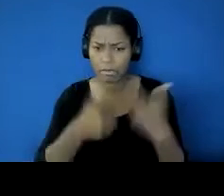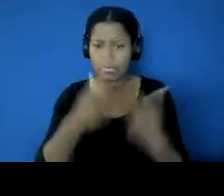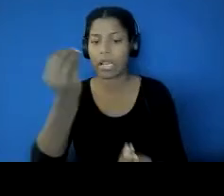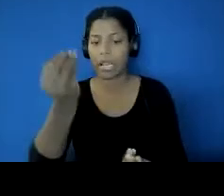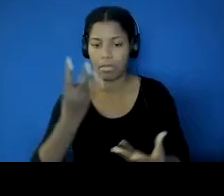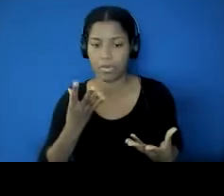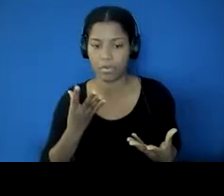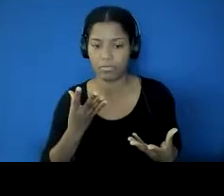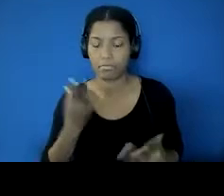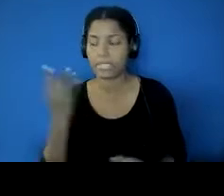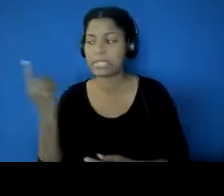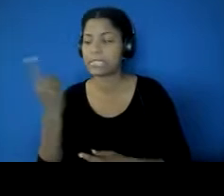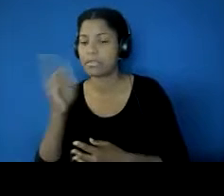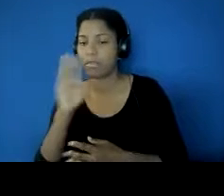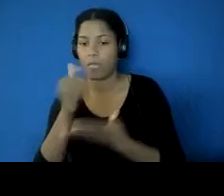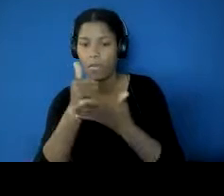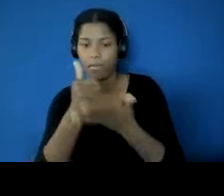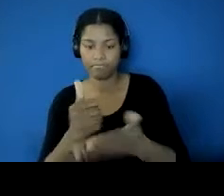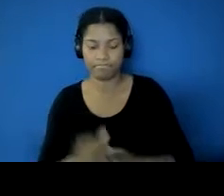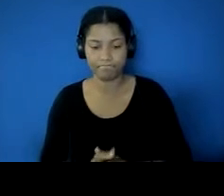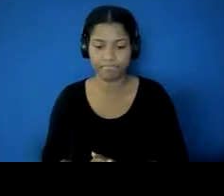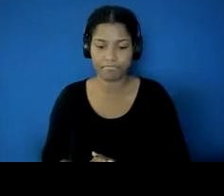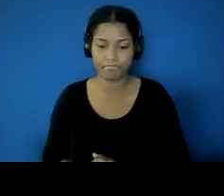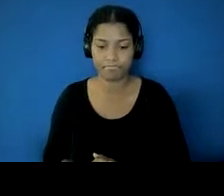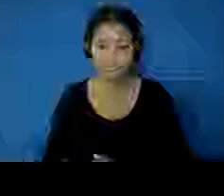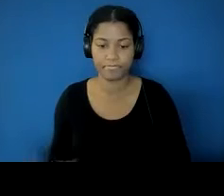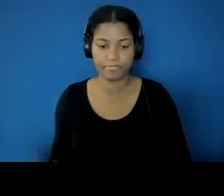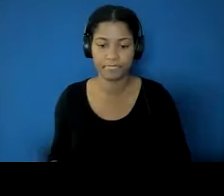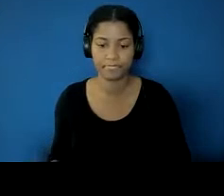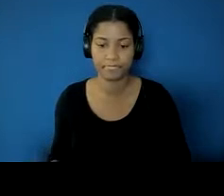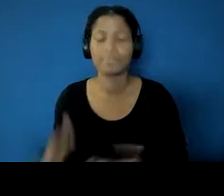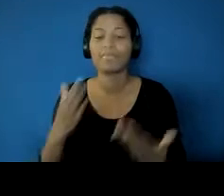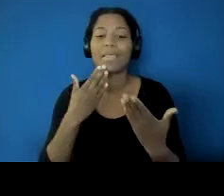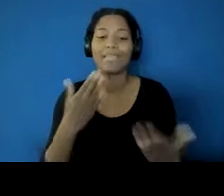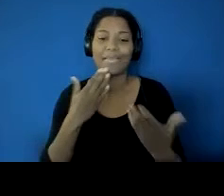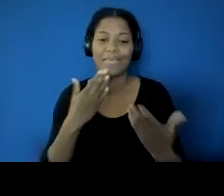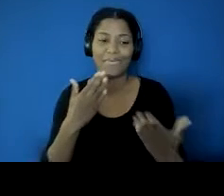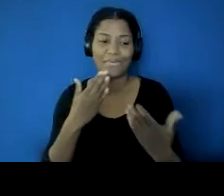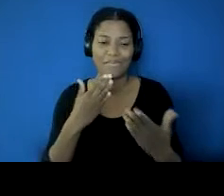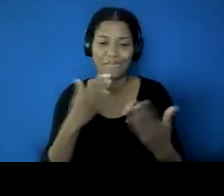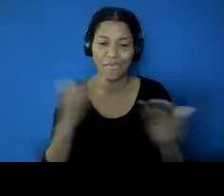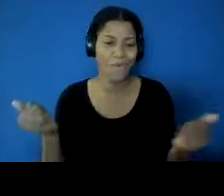and someone will be able to assist you. Thank you for participating in our poll.